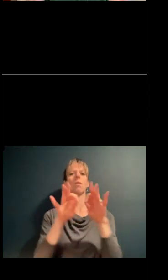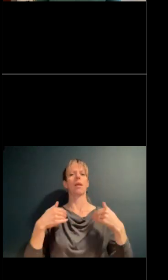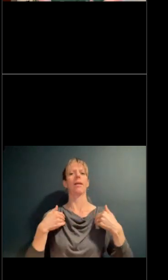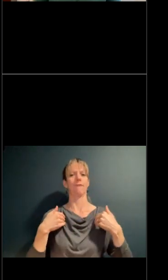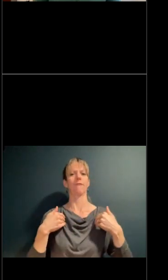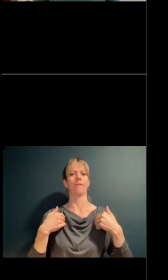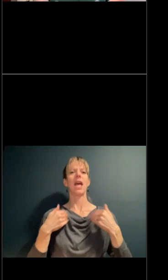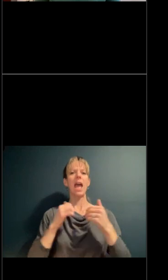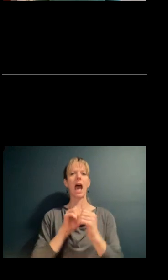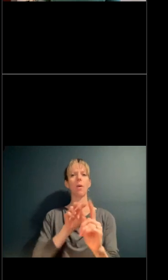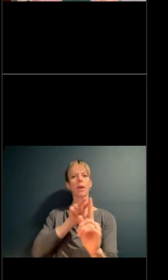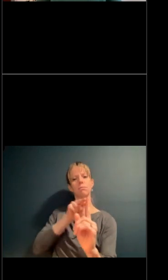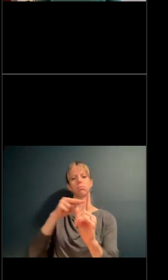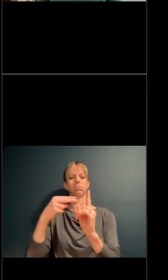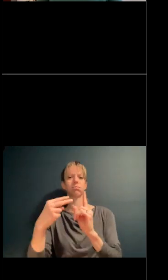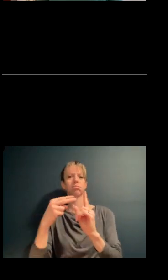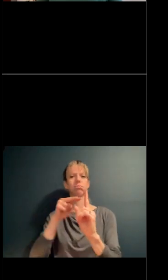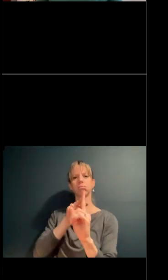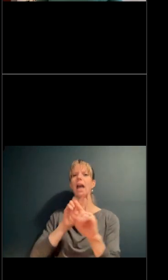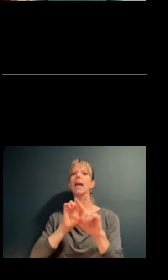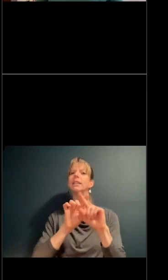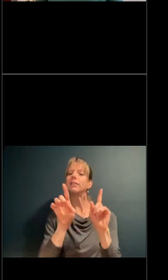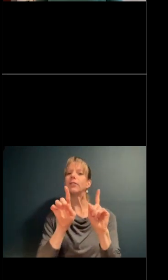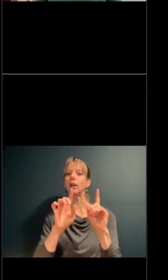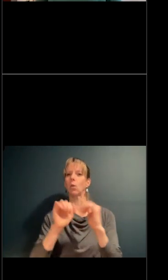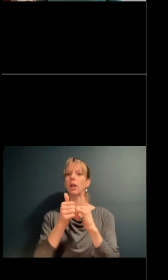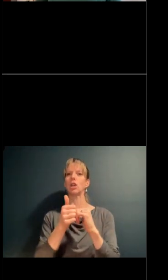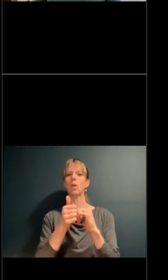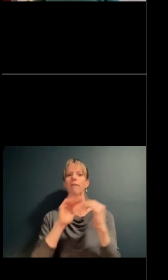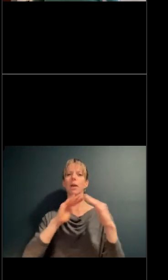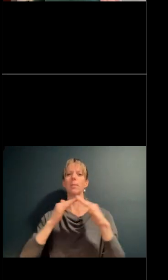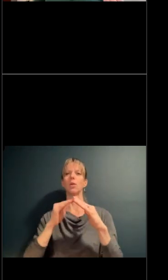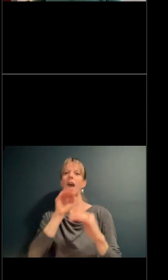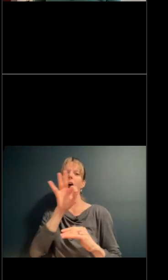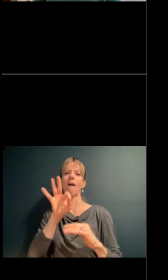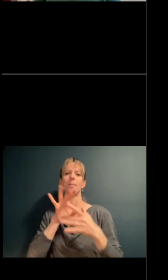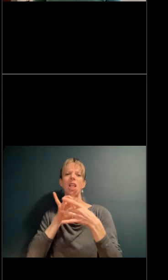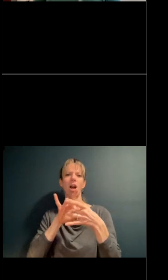other differently in communities of belonging. It also means we do not just share space,